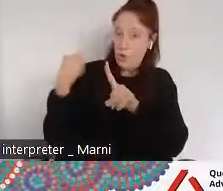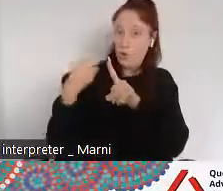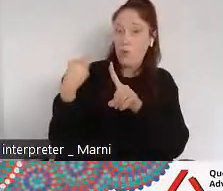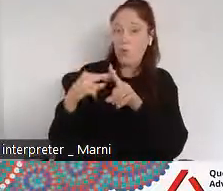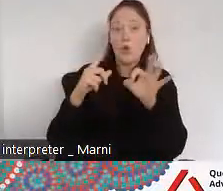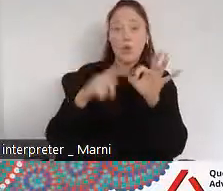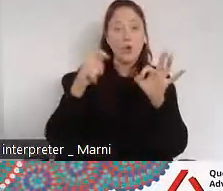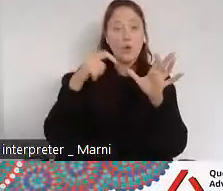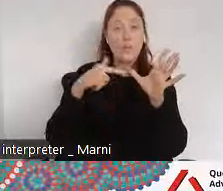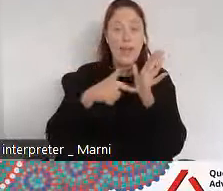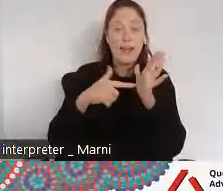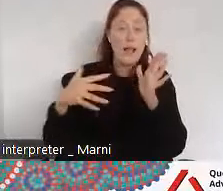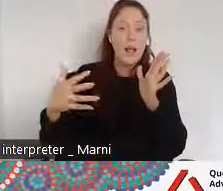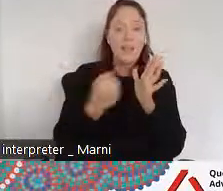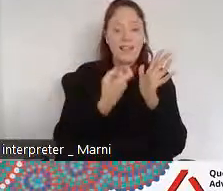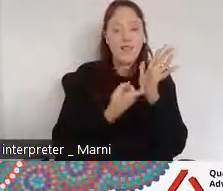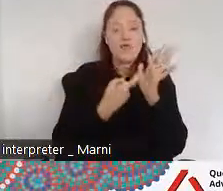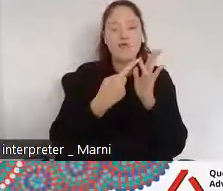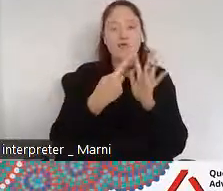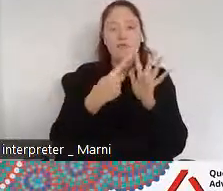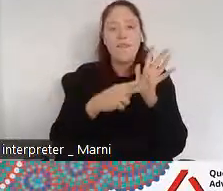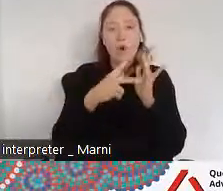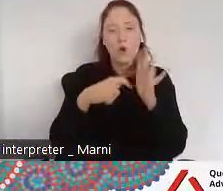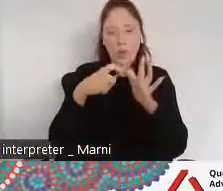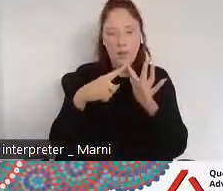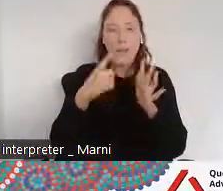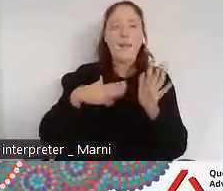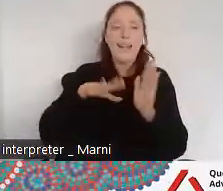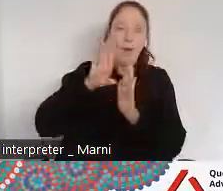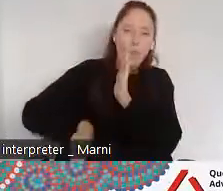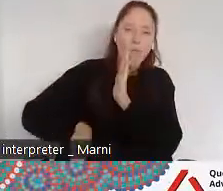order unless it is satisfied that it would make the appointment if it were a new application,